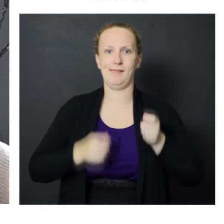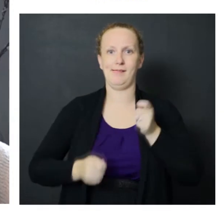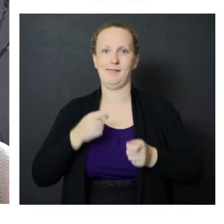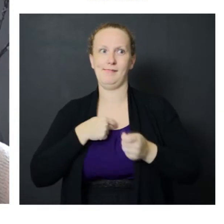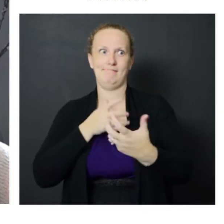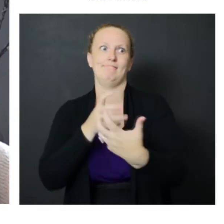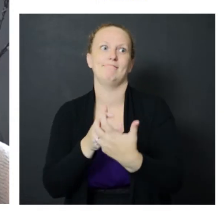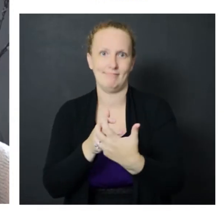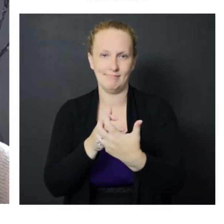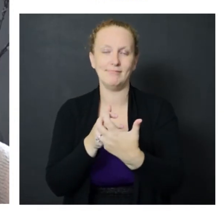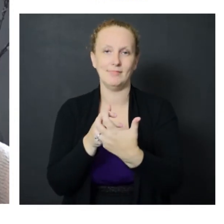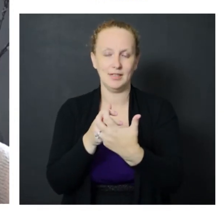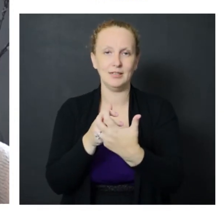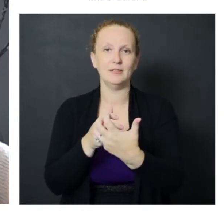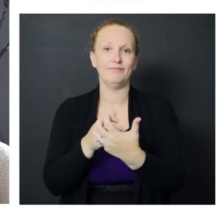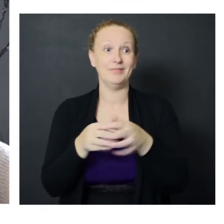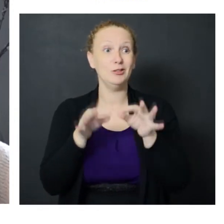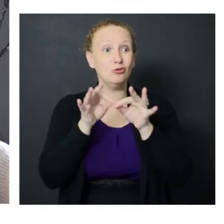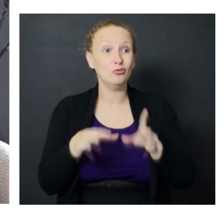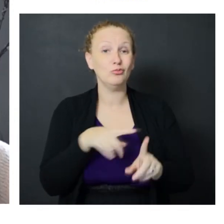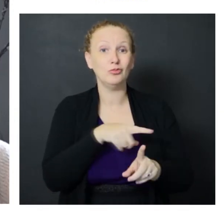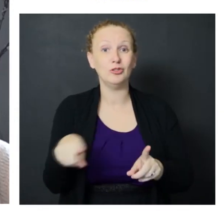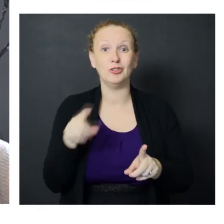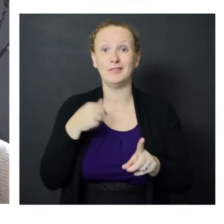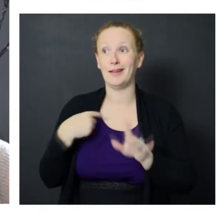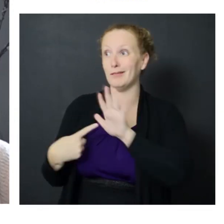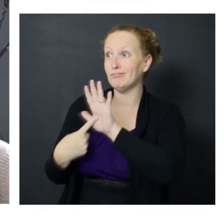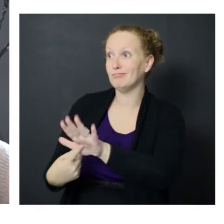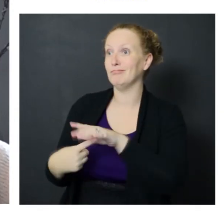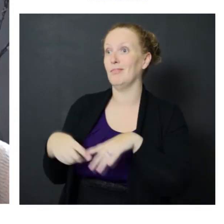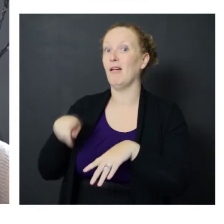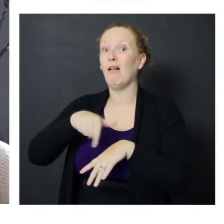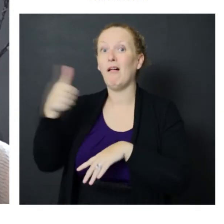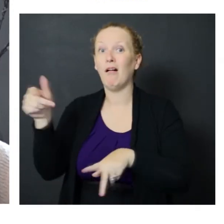to their other team members, doctors, nurses, uh,